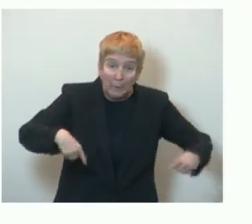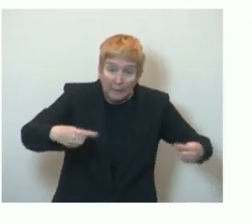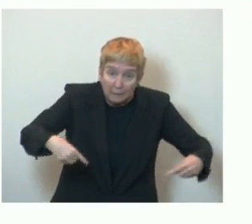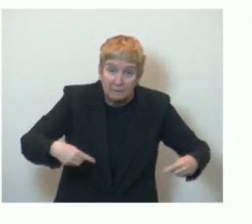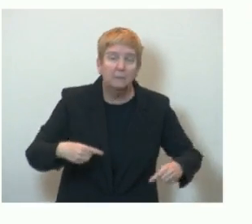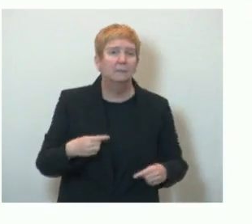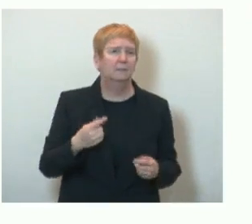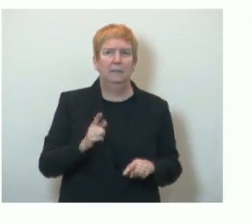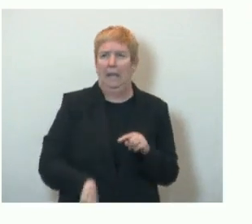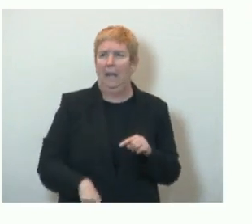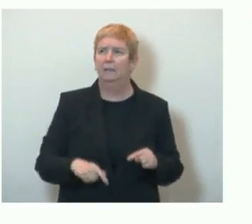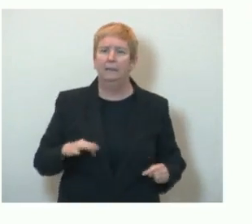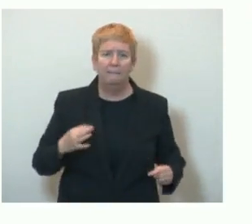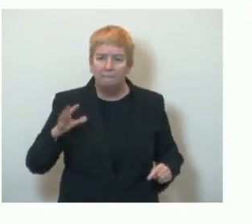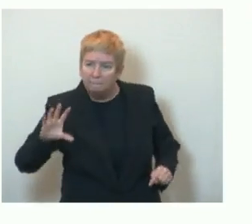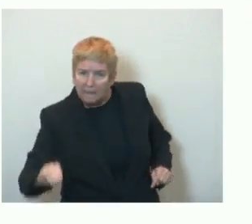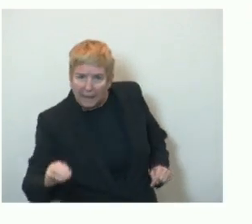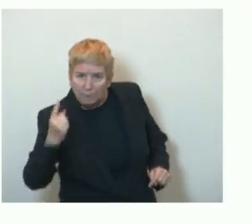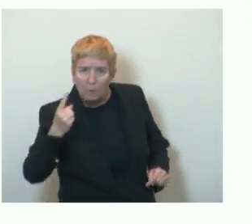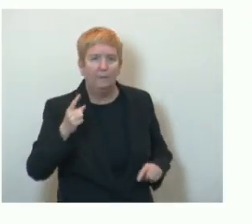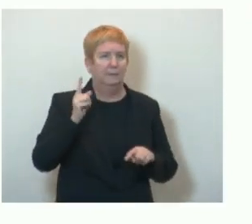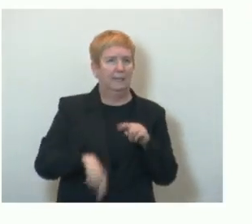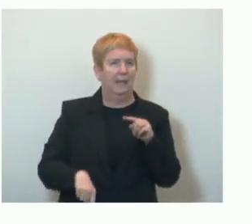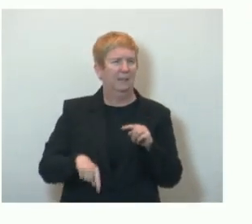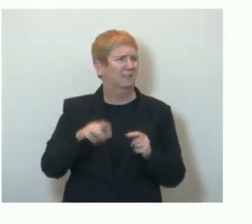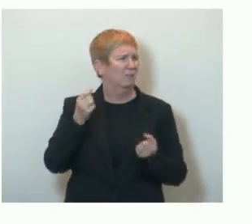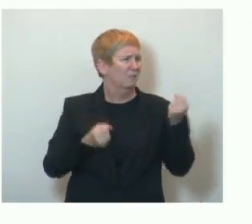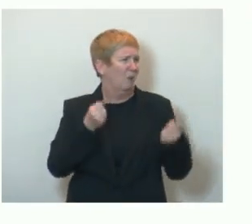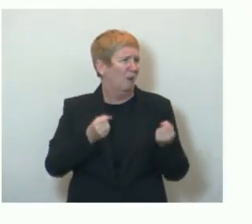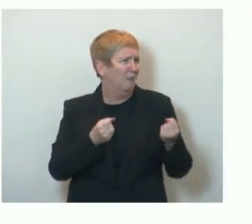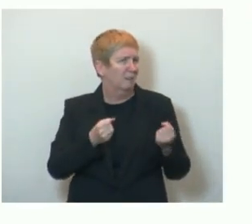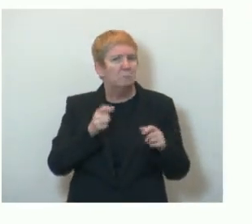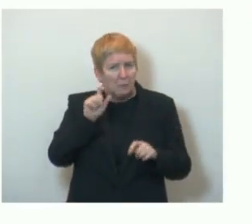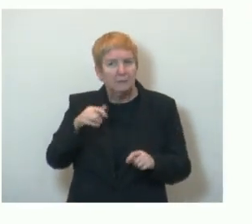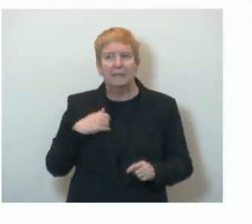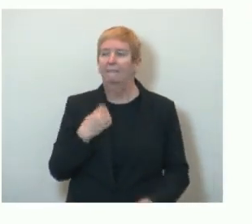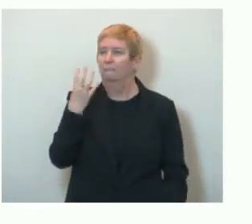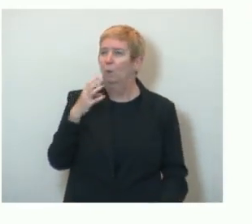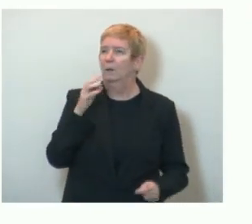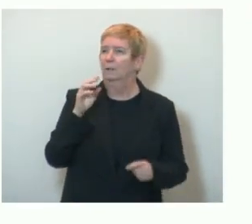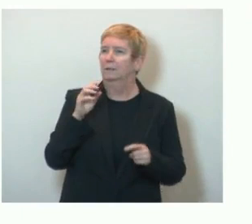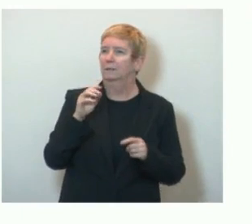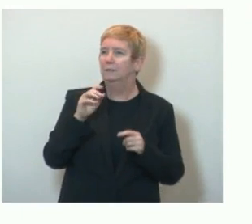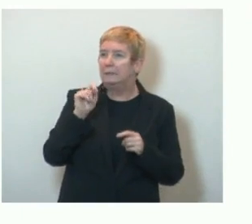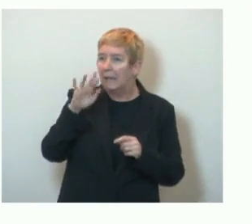YOU CAN’T REALLY DRIVE ONTO IF YOU’VE EVER TRIED DRIVING ON THREE TIRES WITH ONE OF THEM FLAT. YOU KNOW, WHAT?